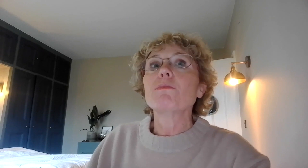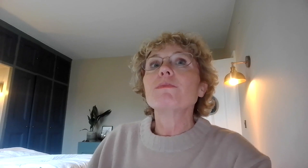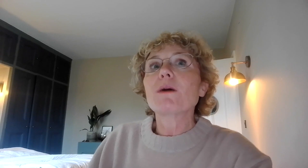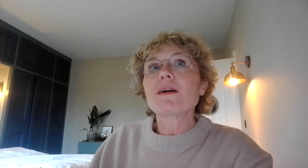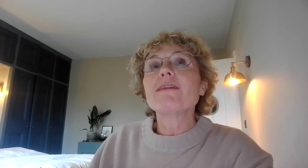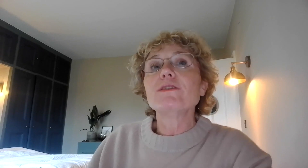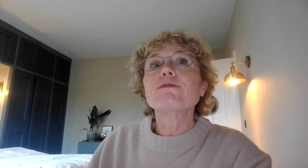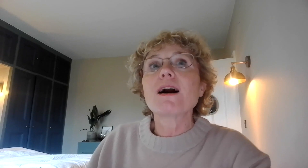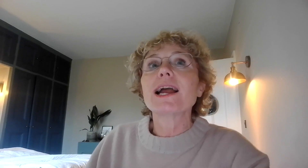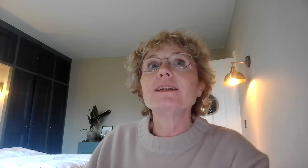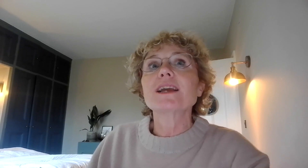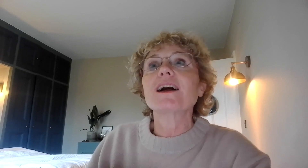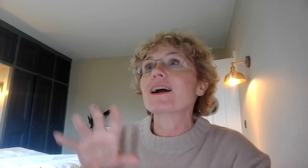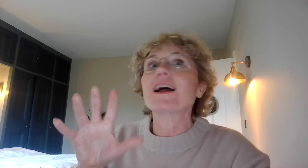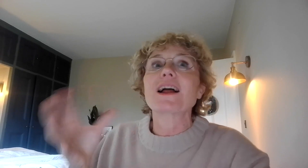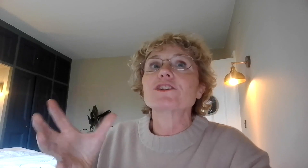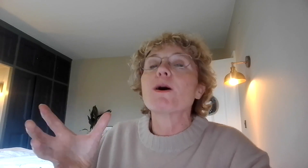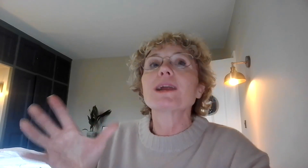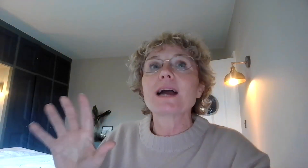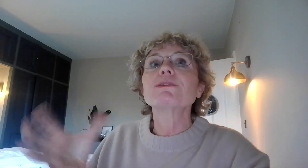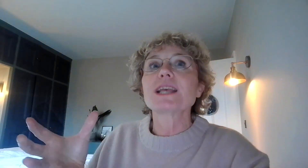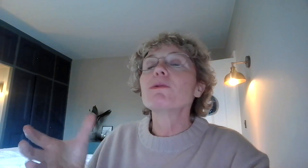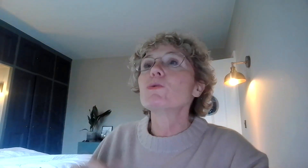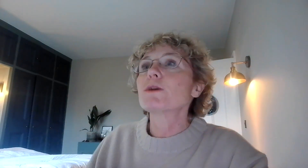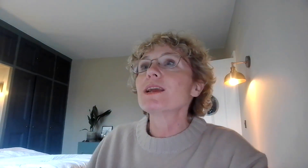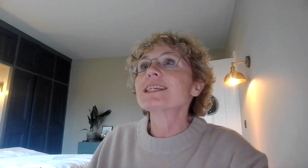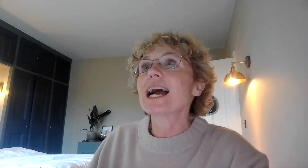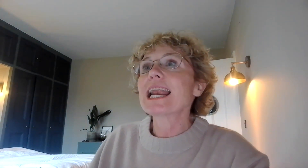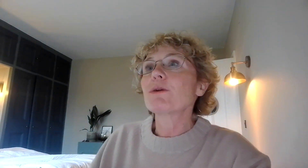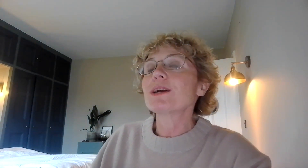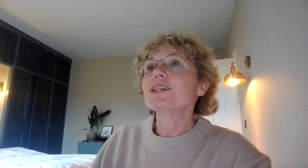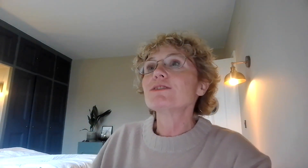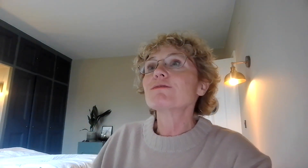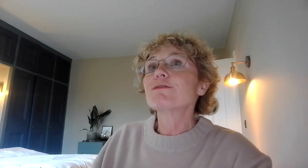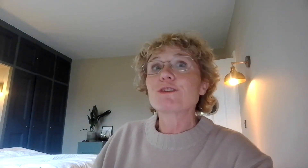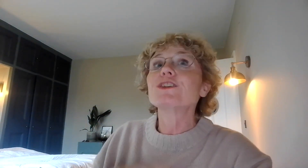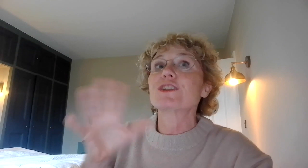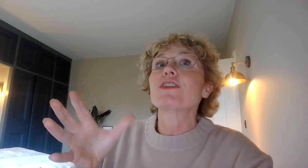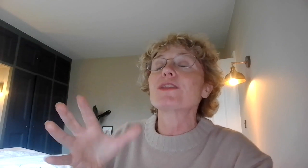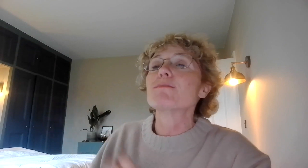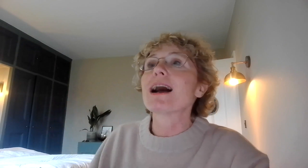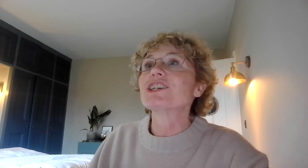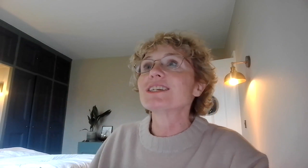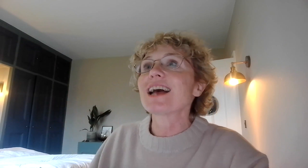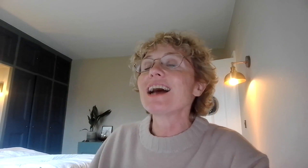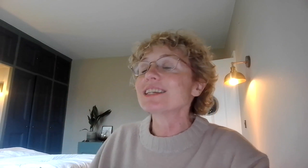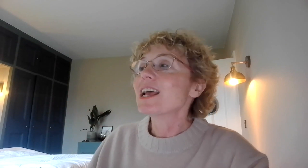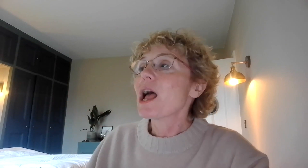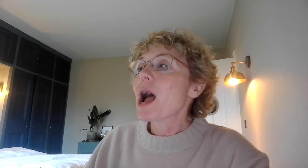So, wherever you find a spoken language, there will also be a sign language that matches that.